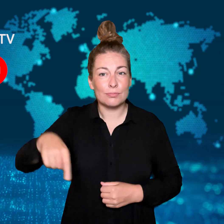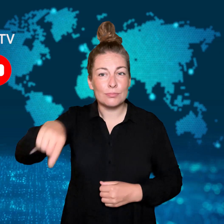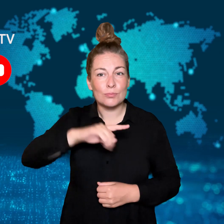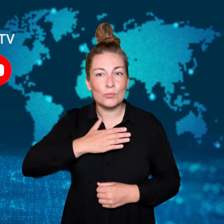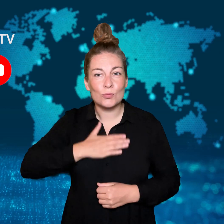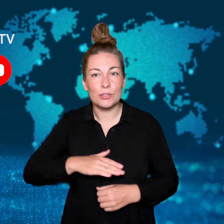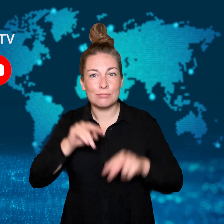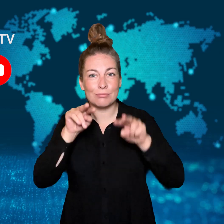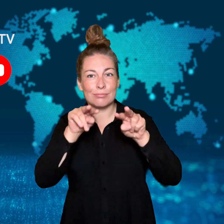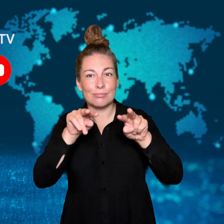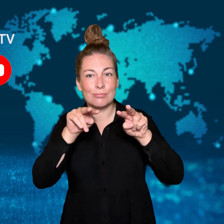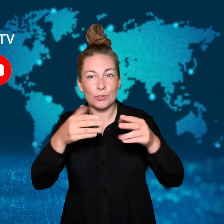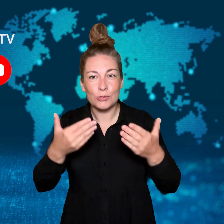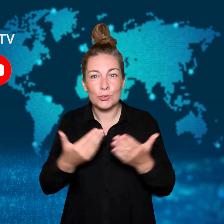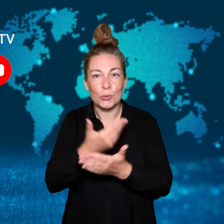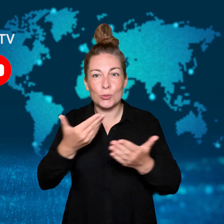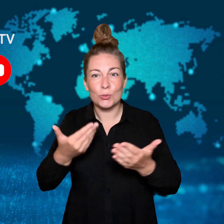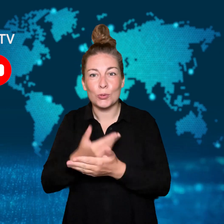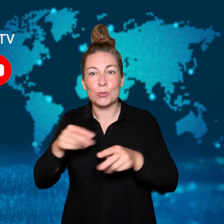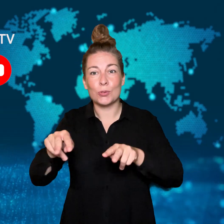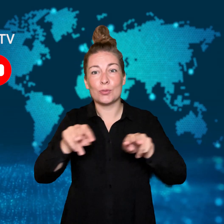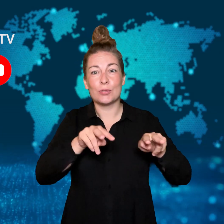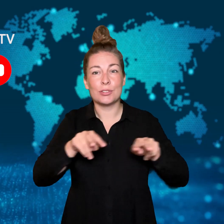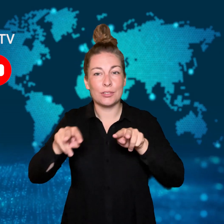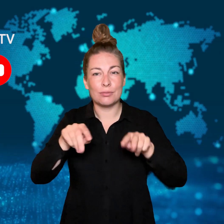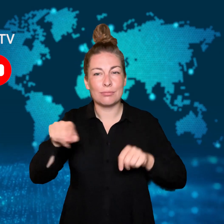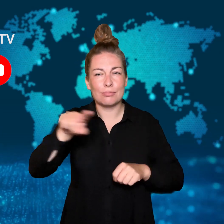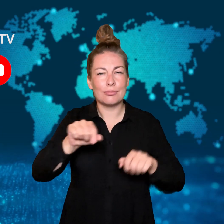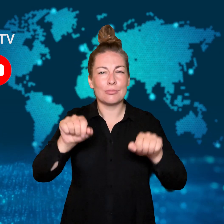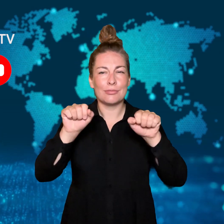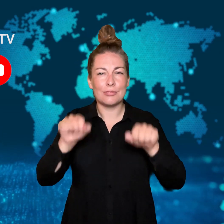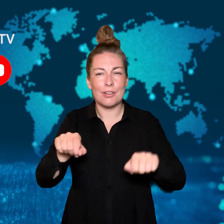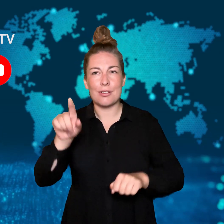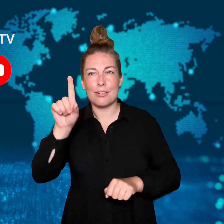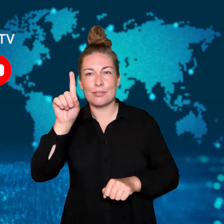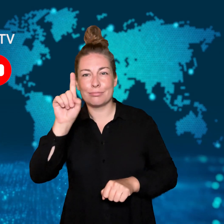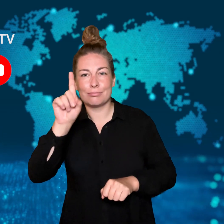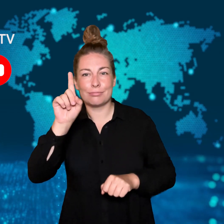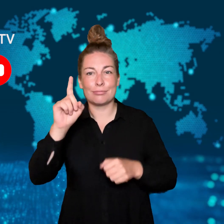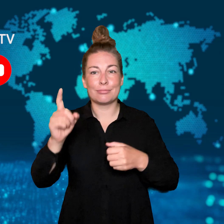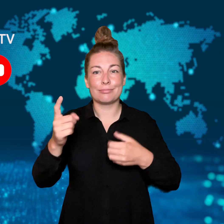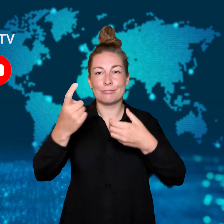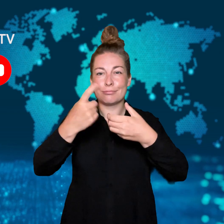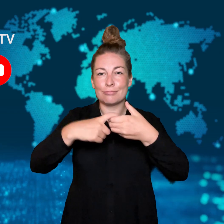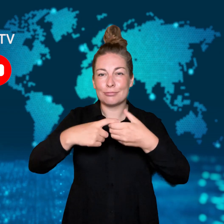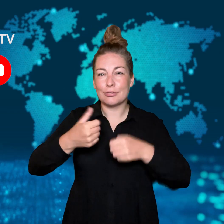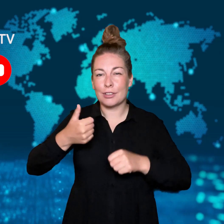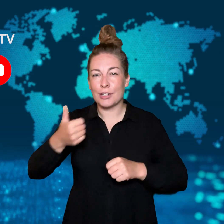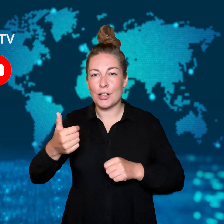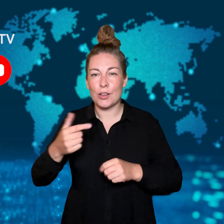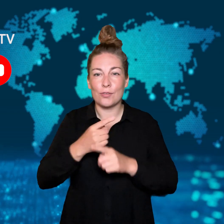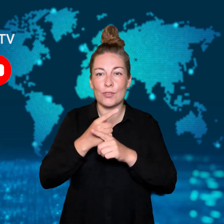Don't forget to subscribe, like, and follow H3 World TV